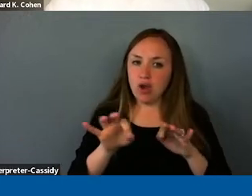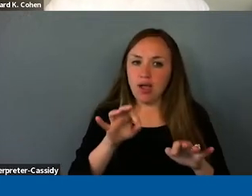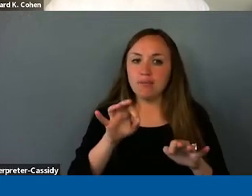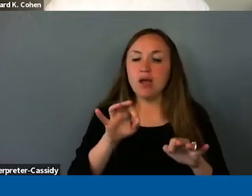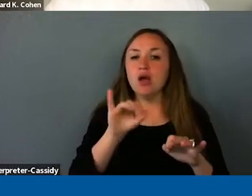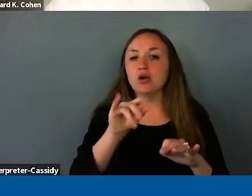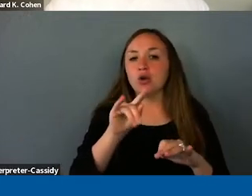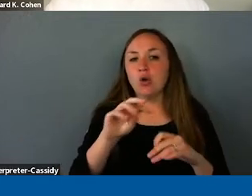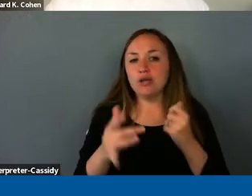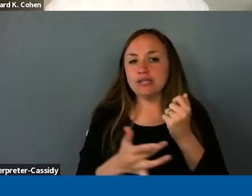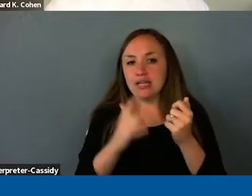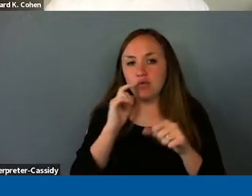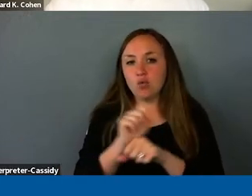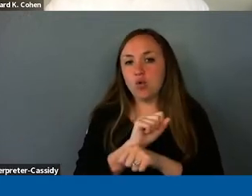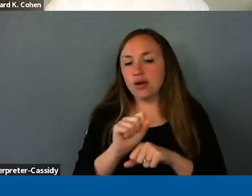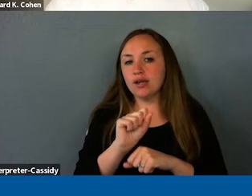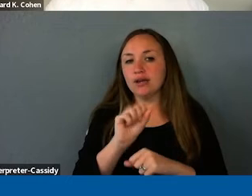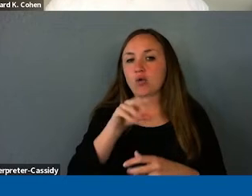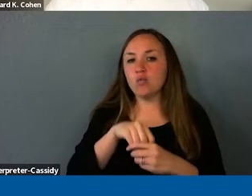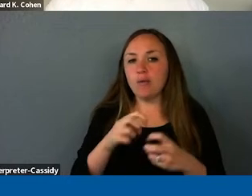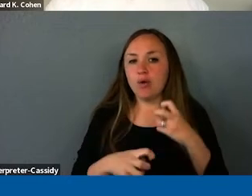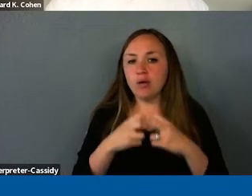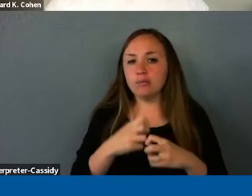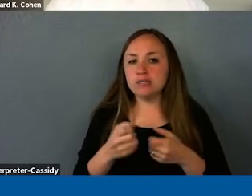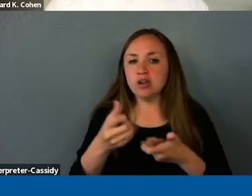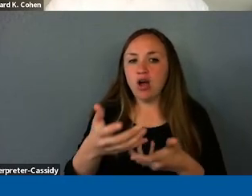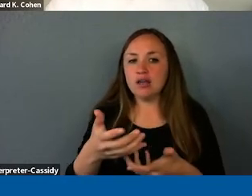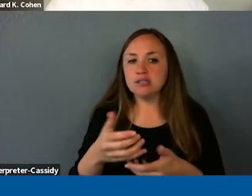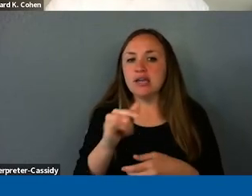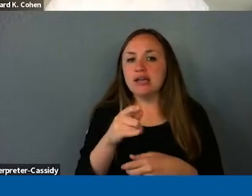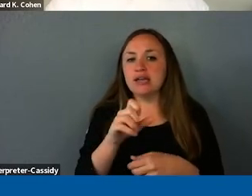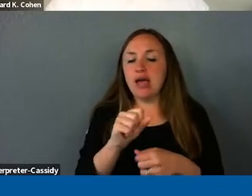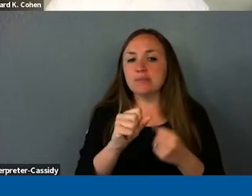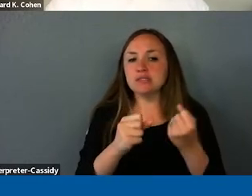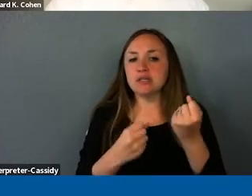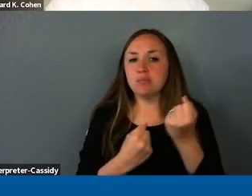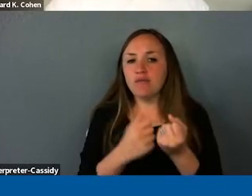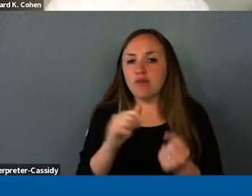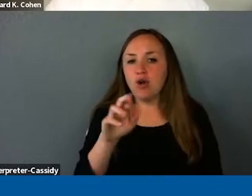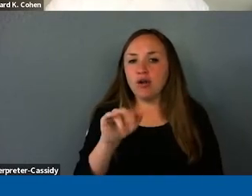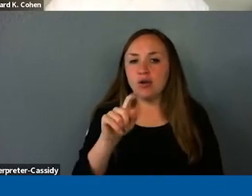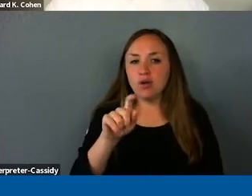coding techniques for working around problems caused by gaps in support for ARIA 1.1 in browsers and assistive technologies.